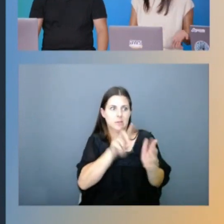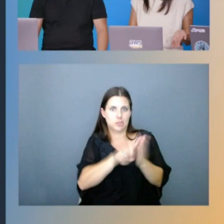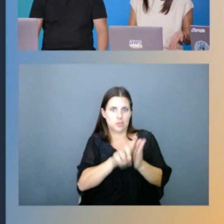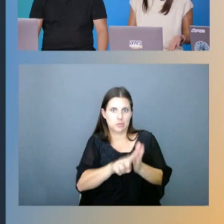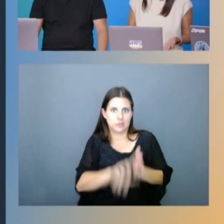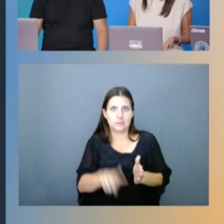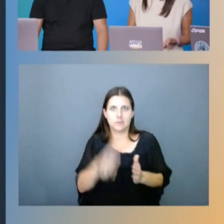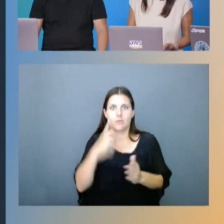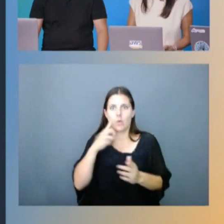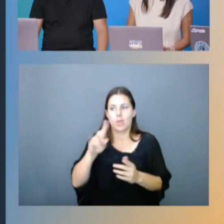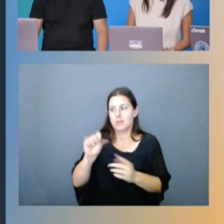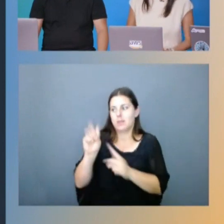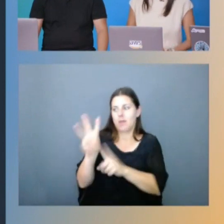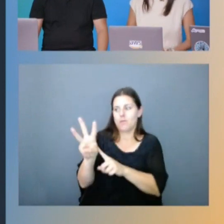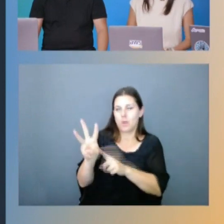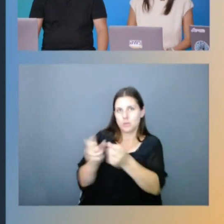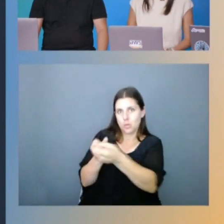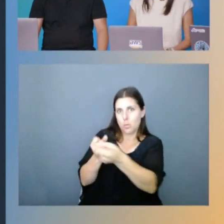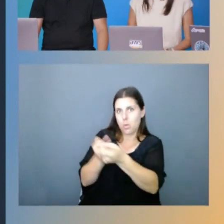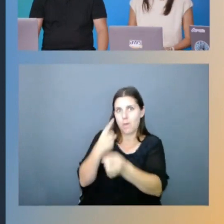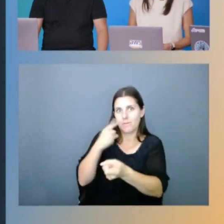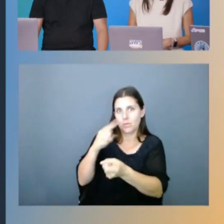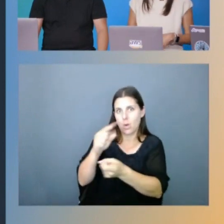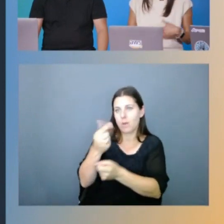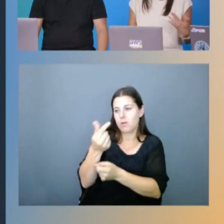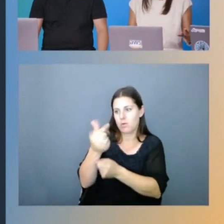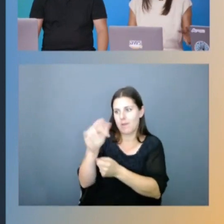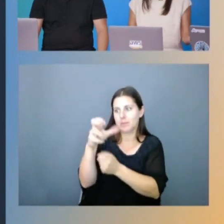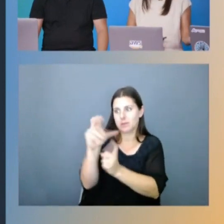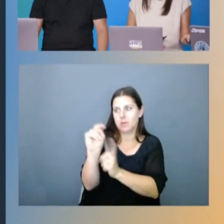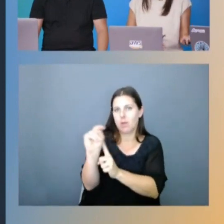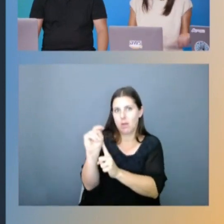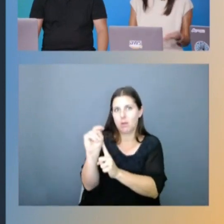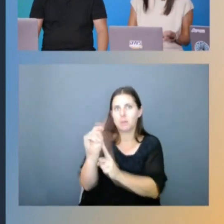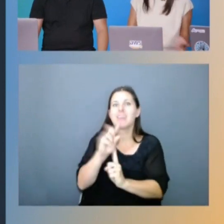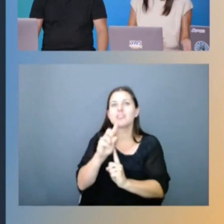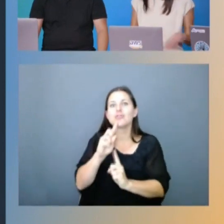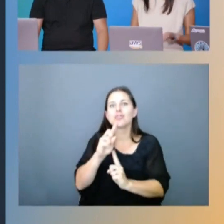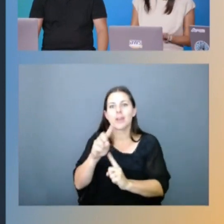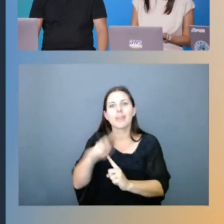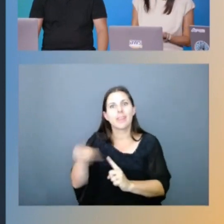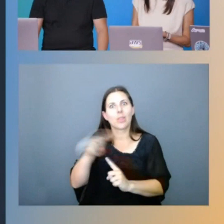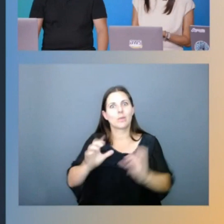for their solutions on AWS Graviton to help ensure that customers can have a consistent experience